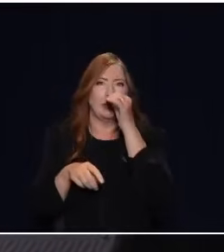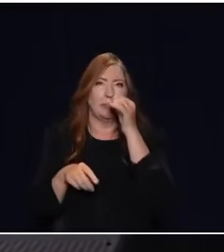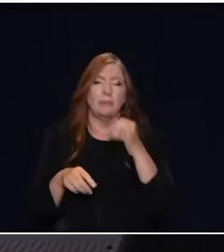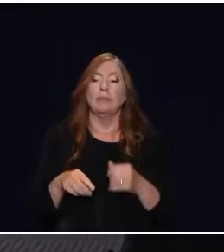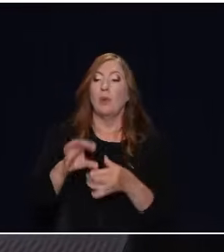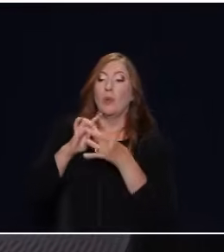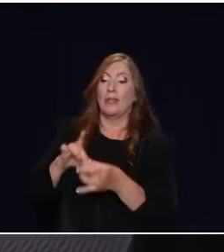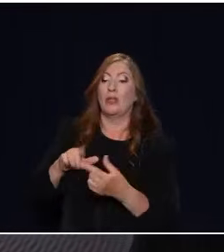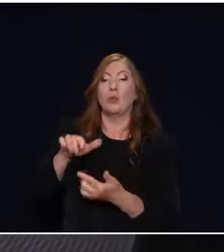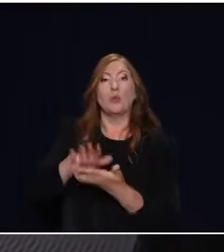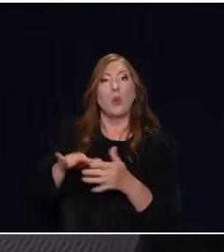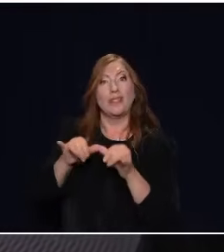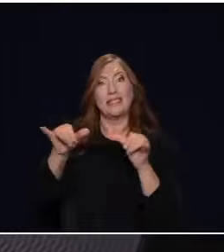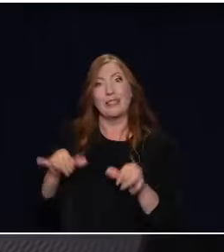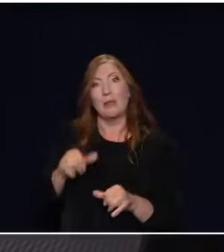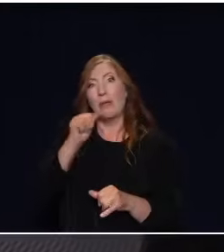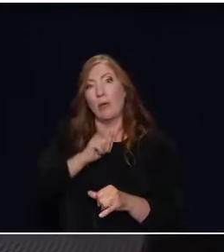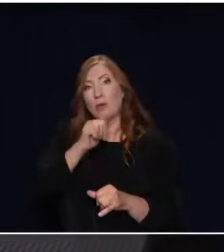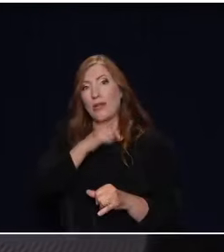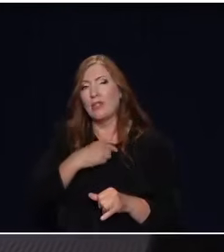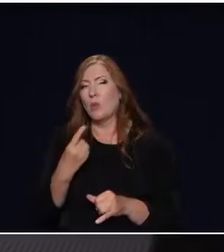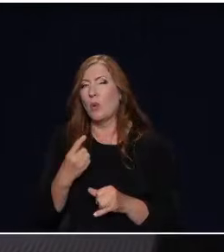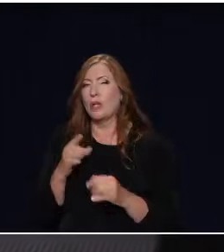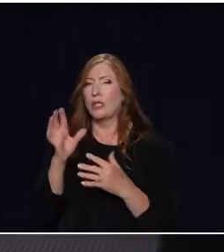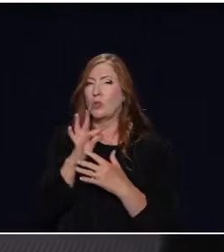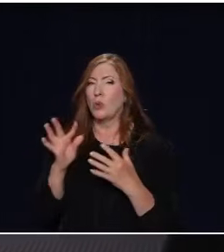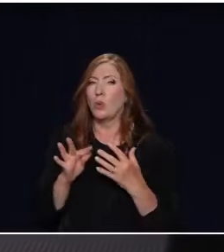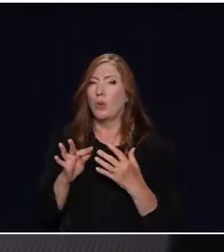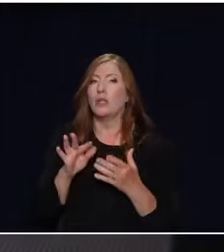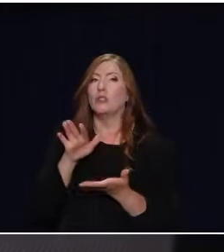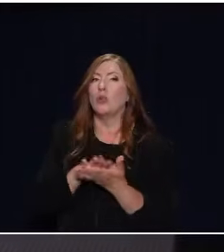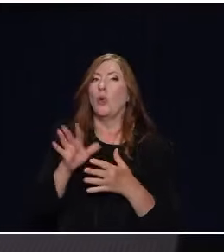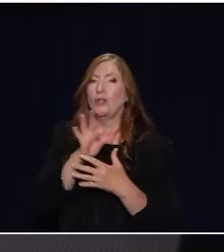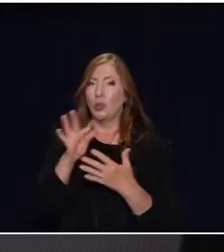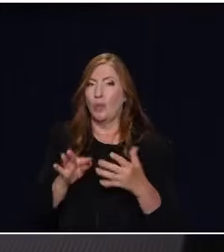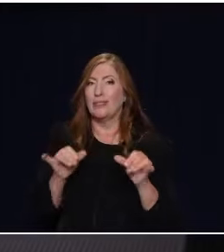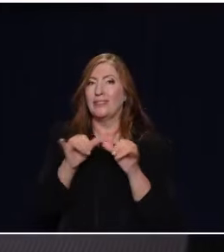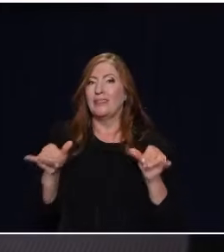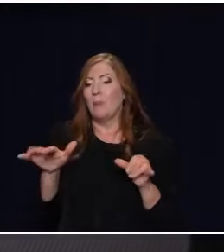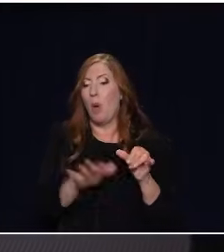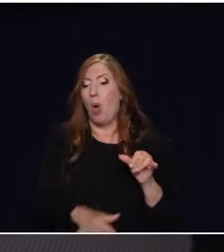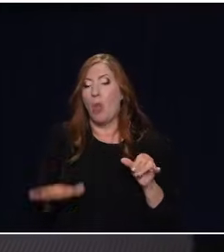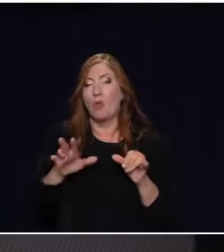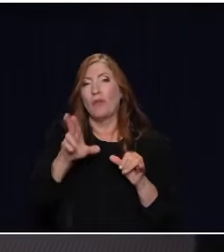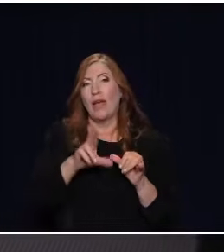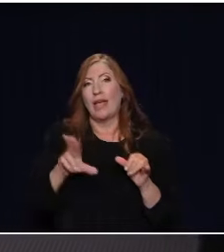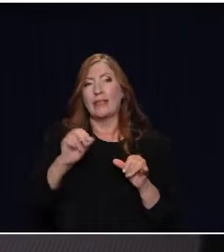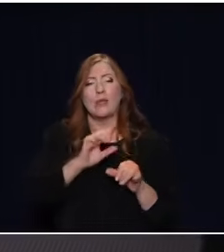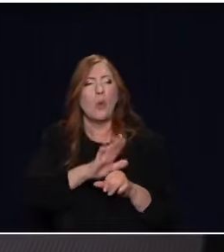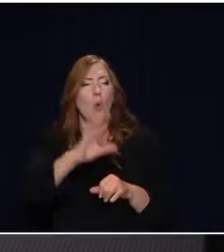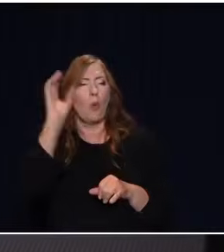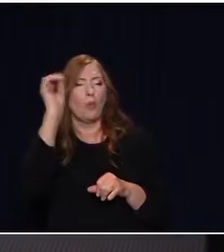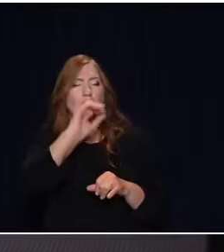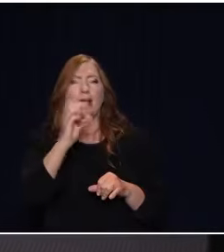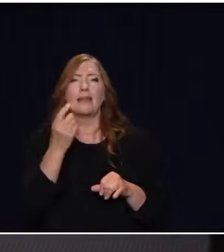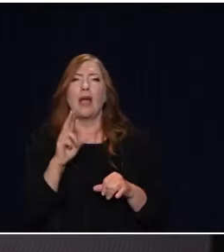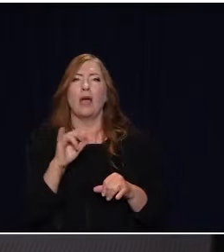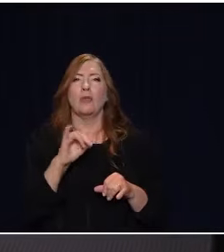I KNOW WHAT OUR TEACHERS NEED. WHEN IT COMES TO OUR SCHOOL SYSTEM, ARIZONA, OF COURSE, HAS ONE OF THE LARGEST SCHOOL CHOICE